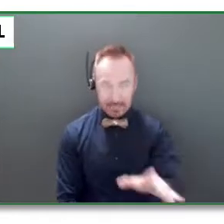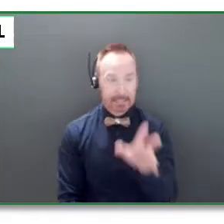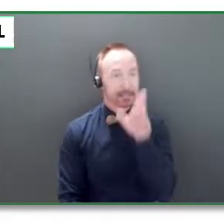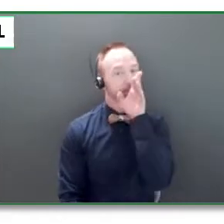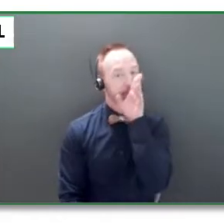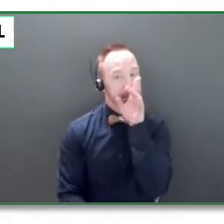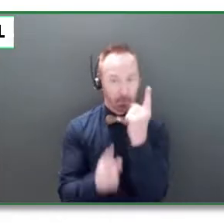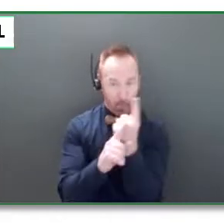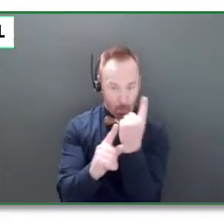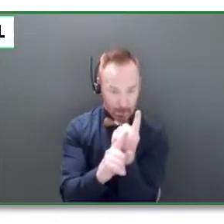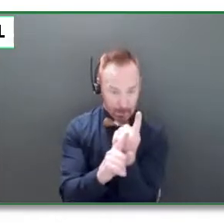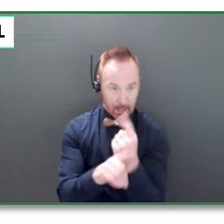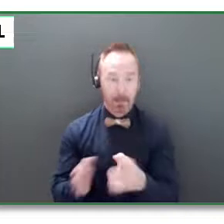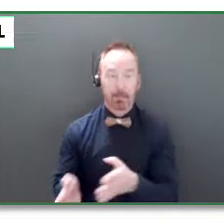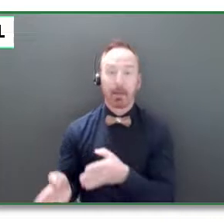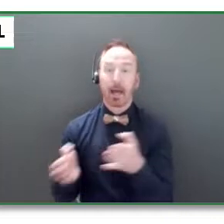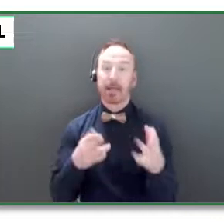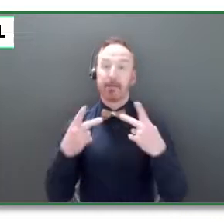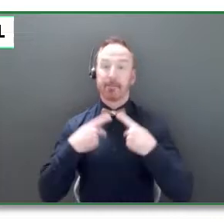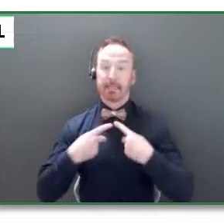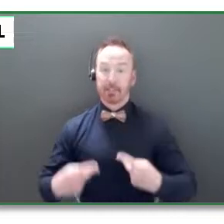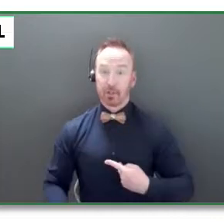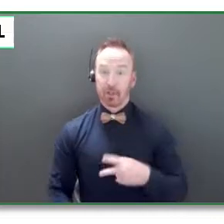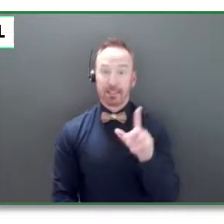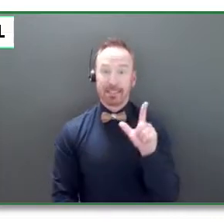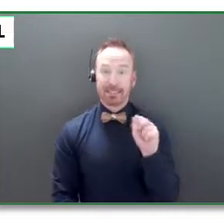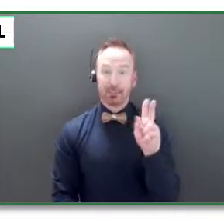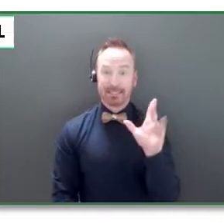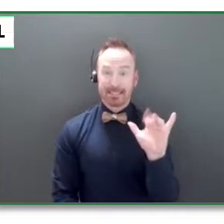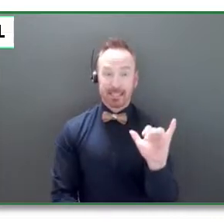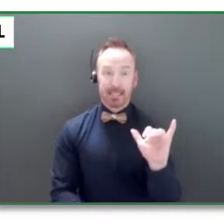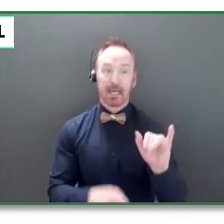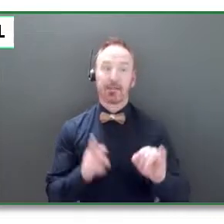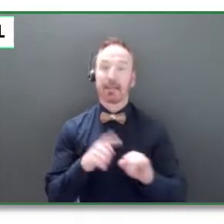which lead to success and growth are shown in the diagram on this slide.